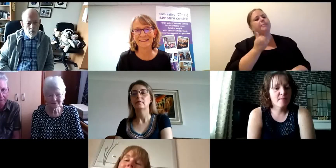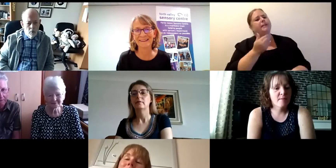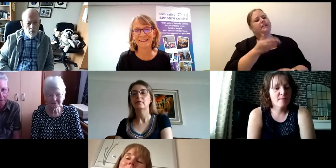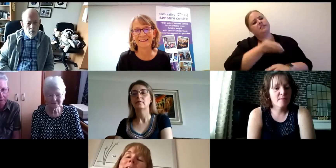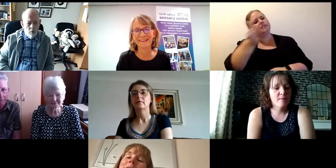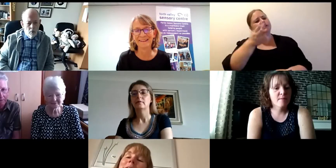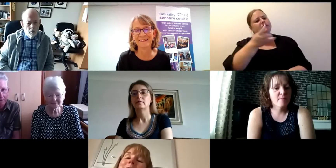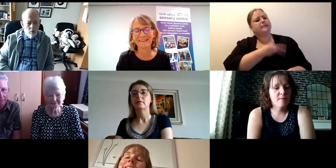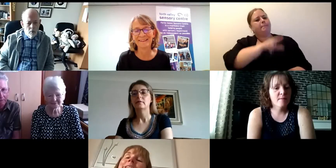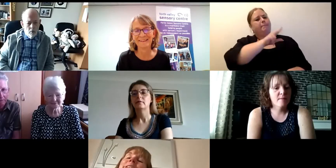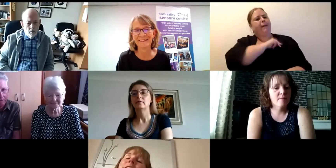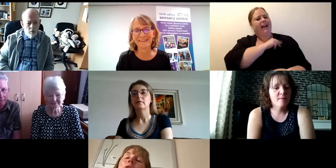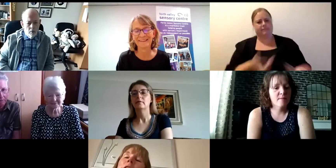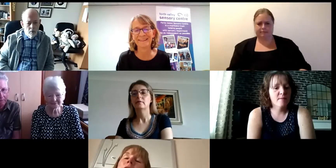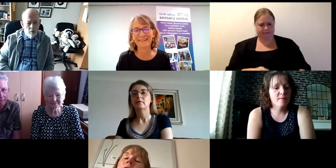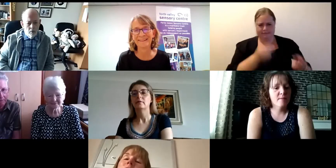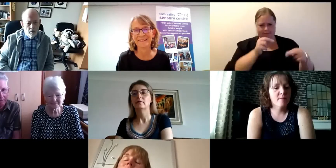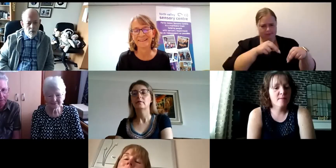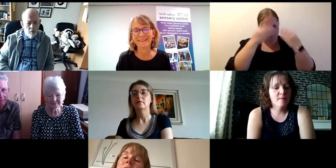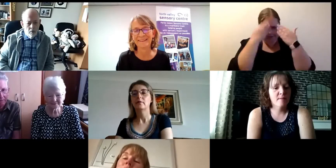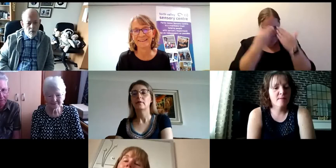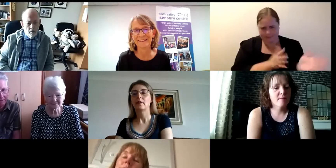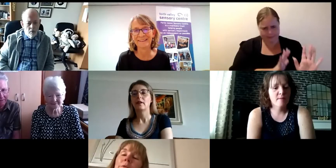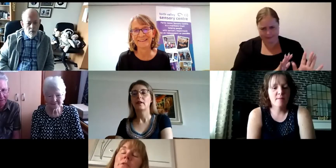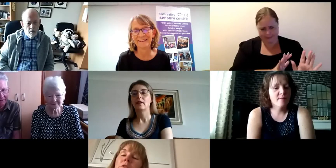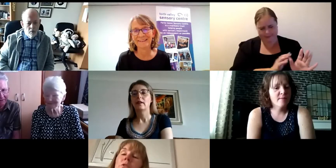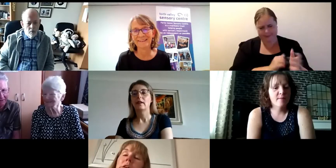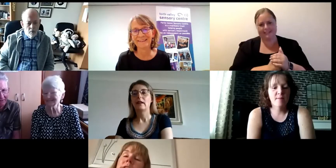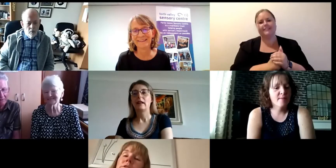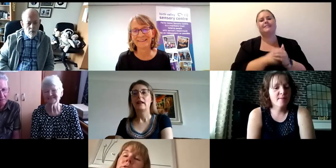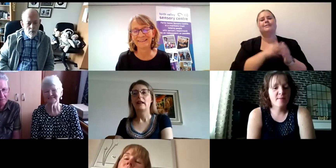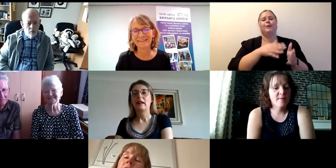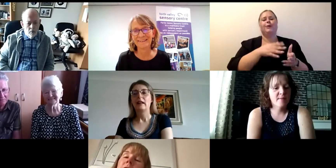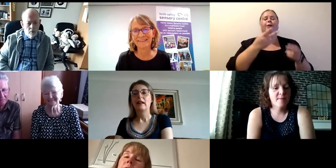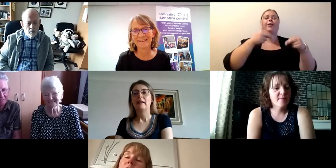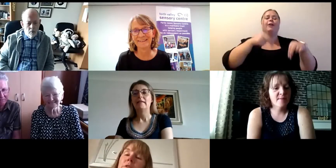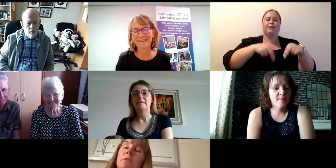It only goes when you tell it where to go